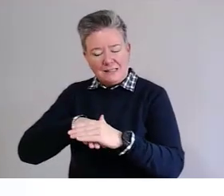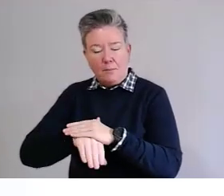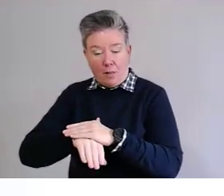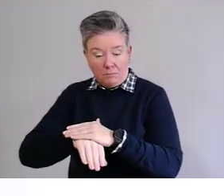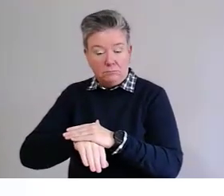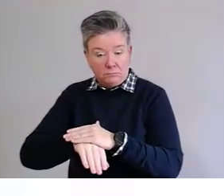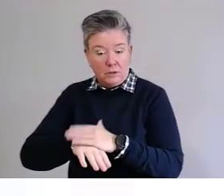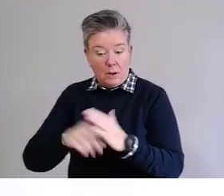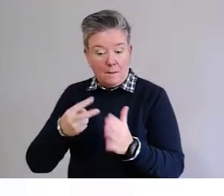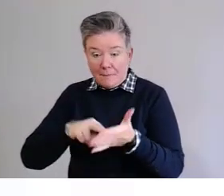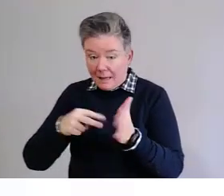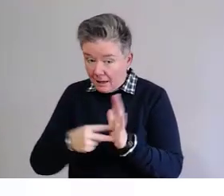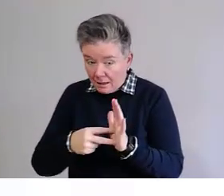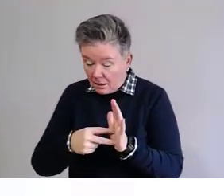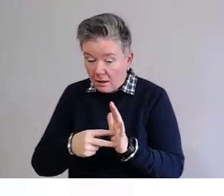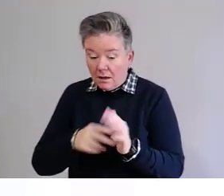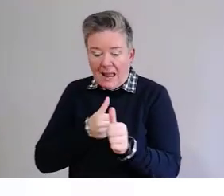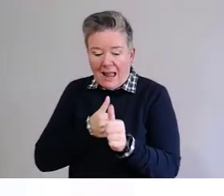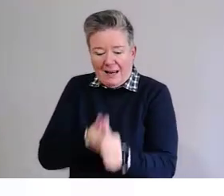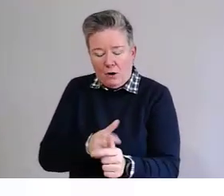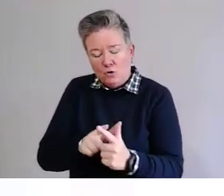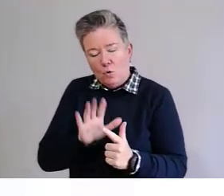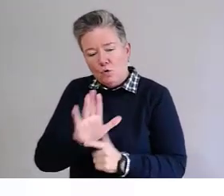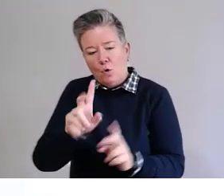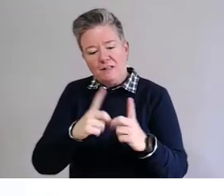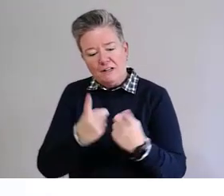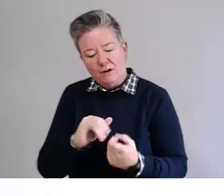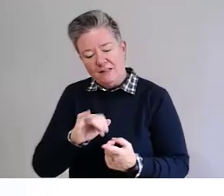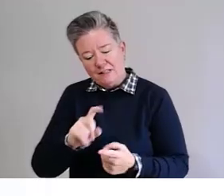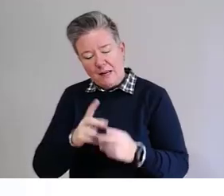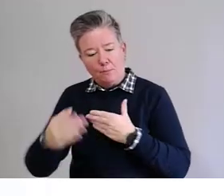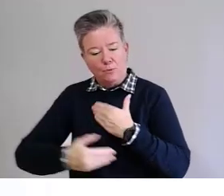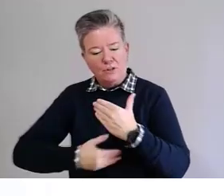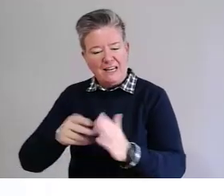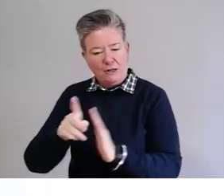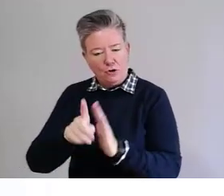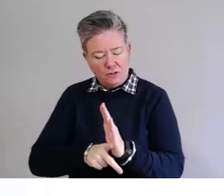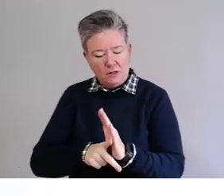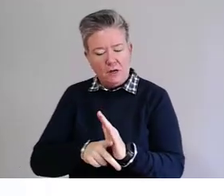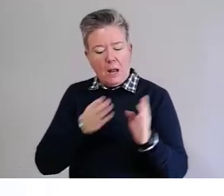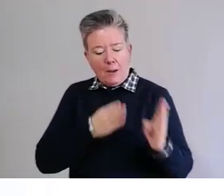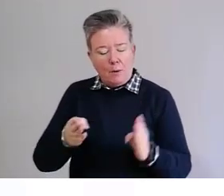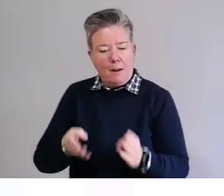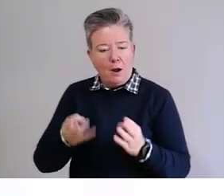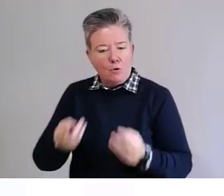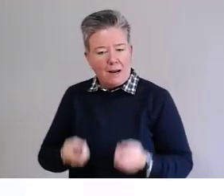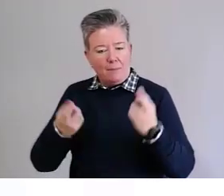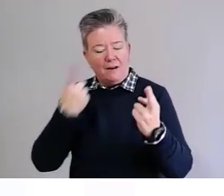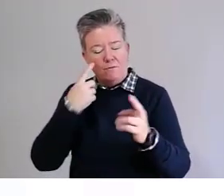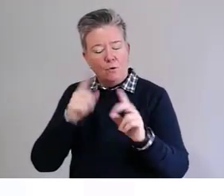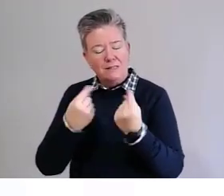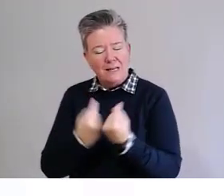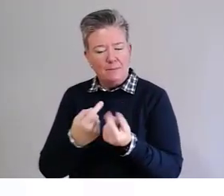And what we mean by that is adhere to your district and ISD procedures, prepare recommendations for team discussions,